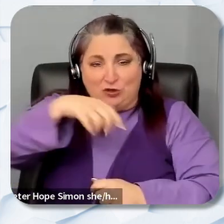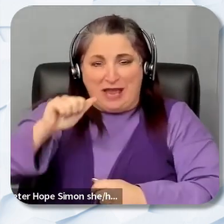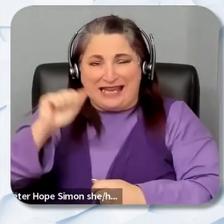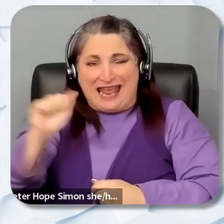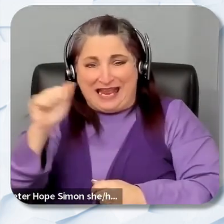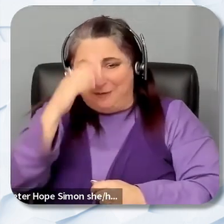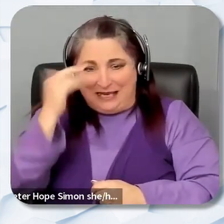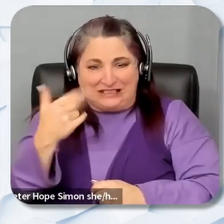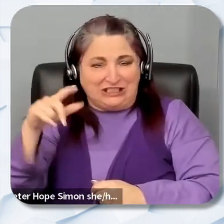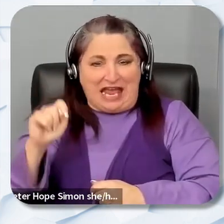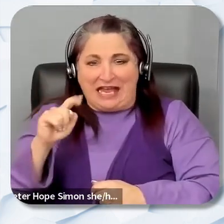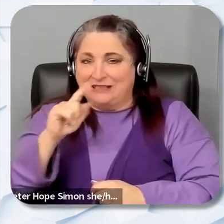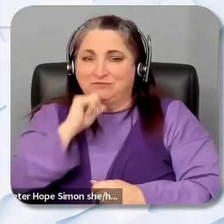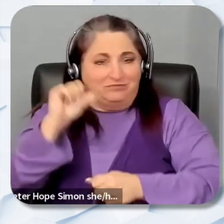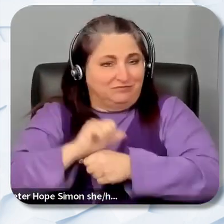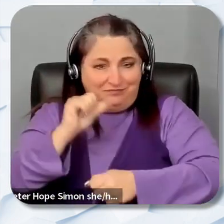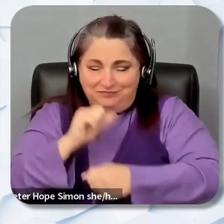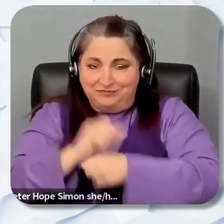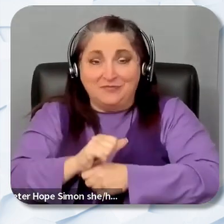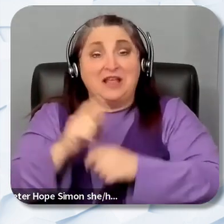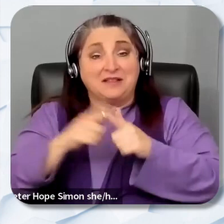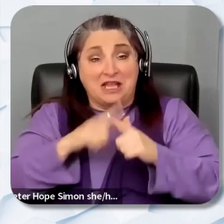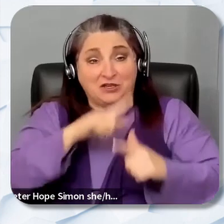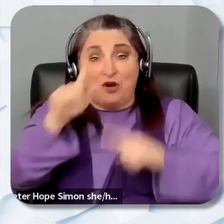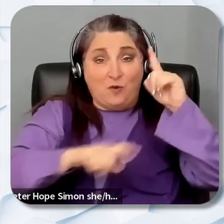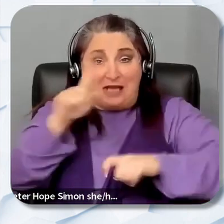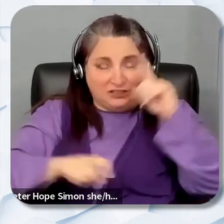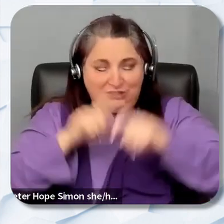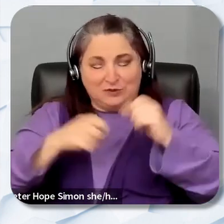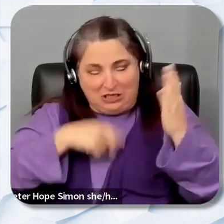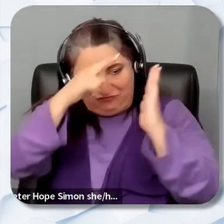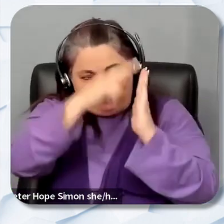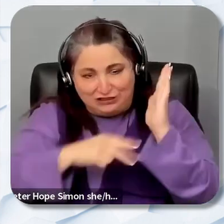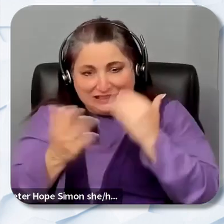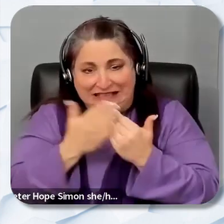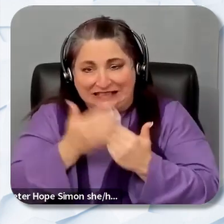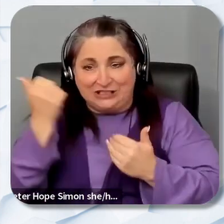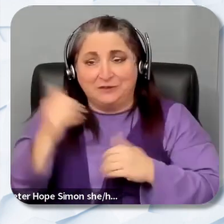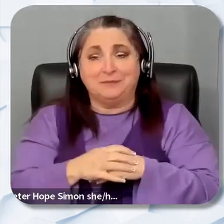been disabled. This will allow us to review your questions easier. Lastly, all participants